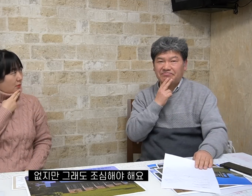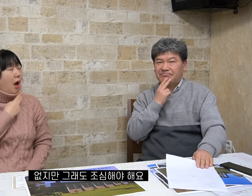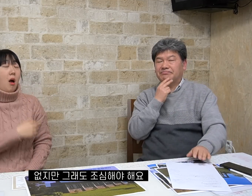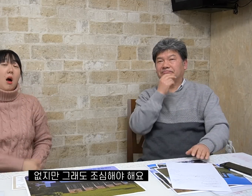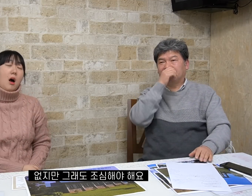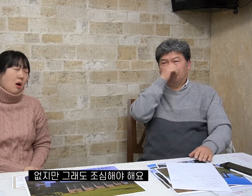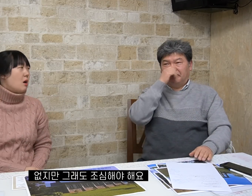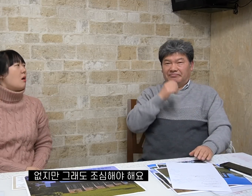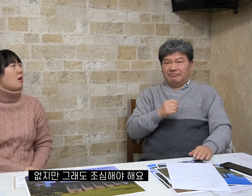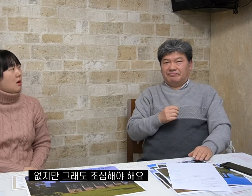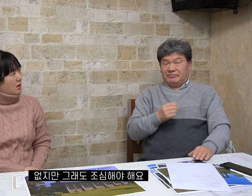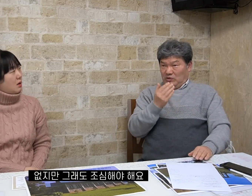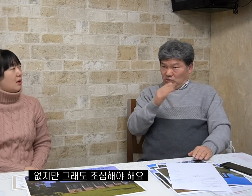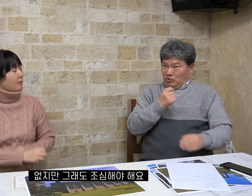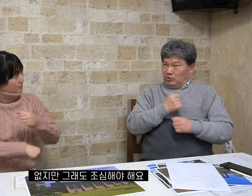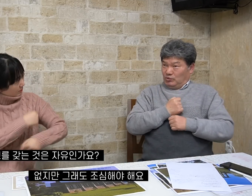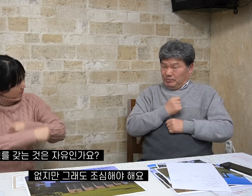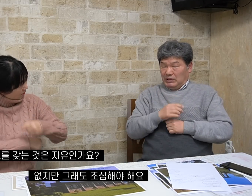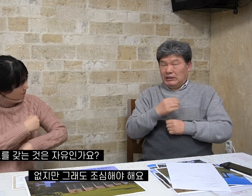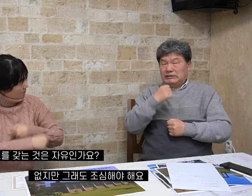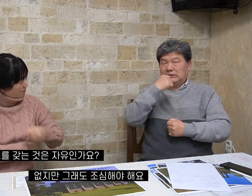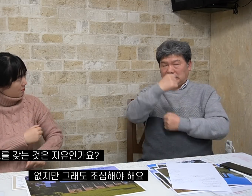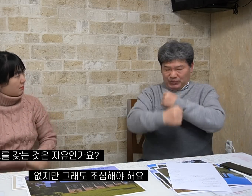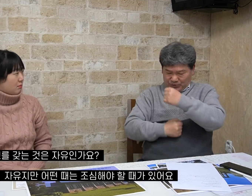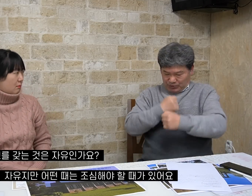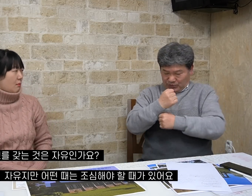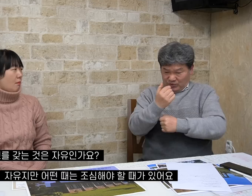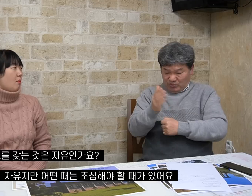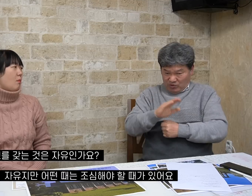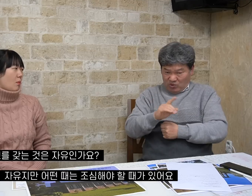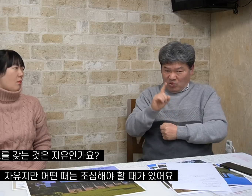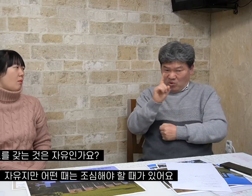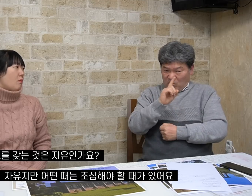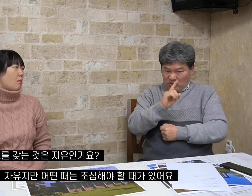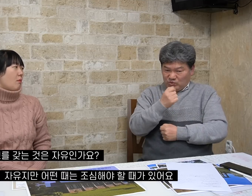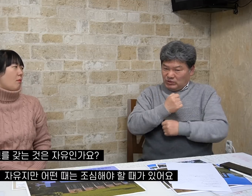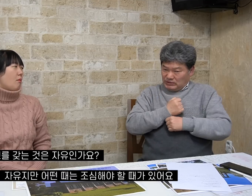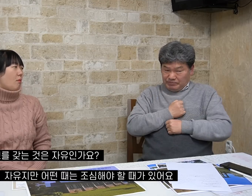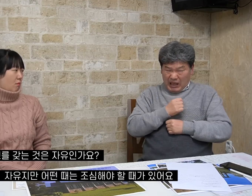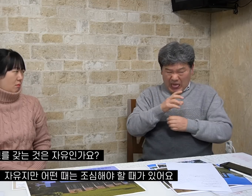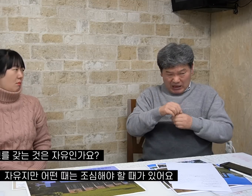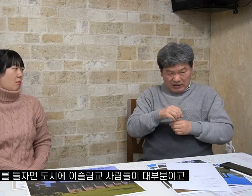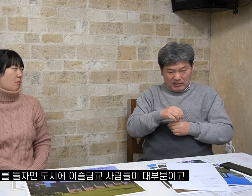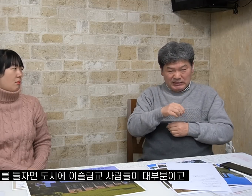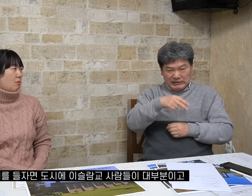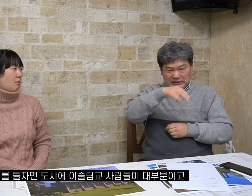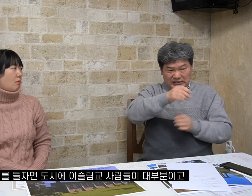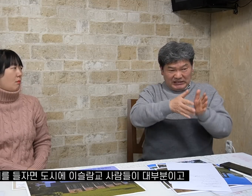No, but you have to be careful. Is it freedom to have a religion? It's free, but sometimes you have to be careful.